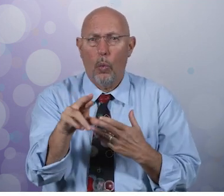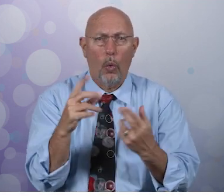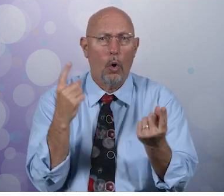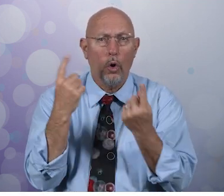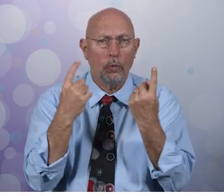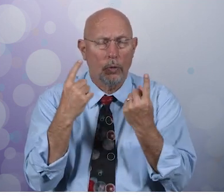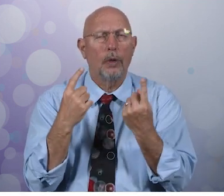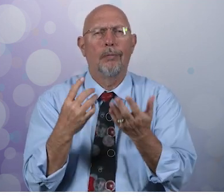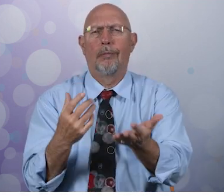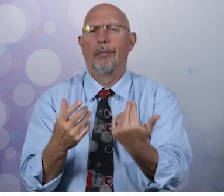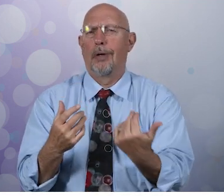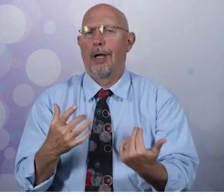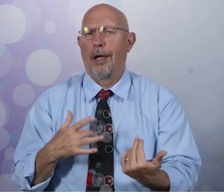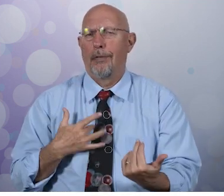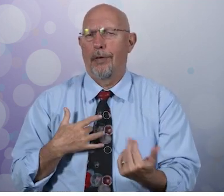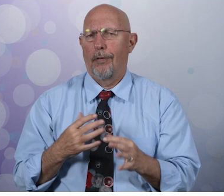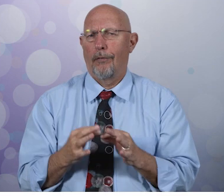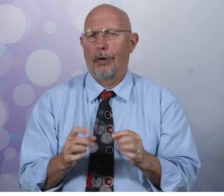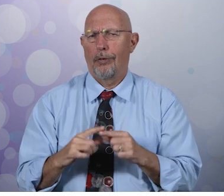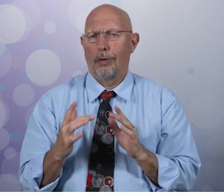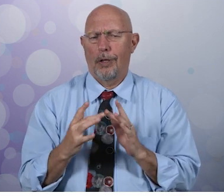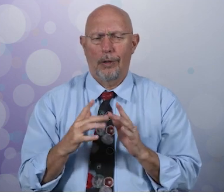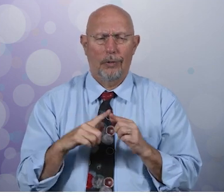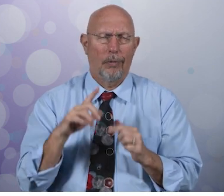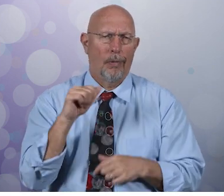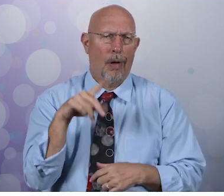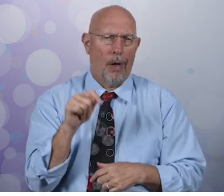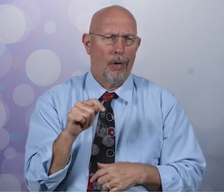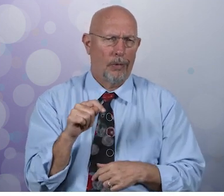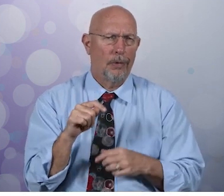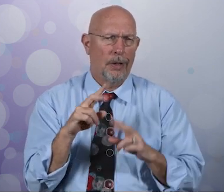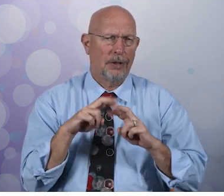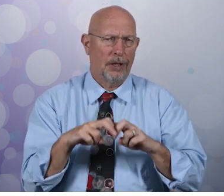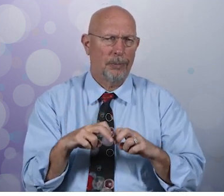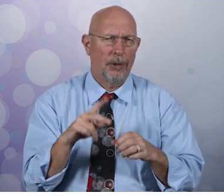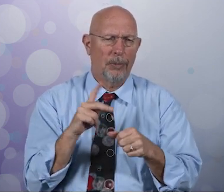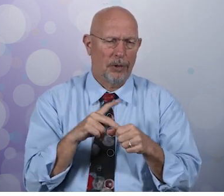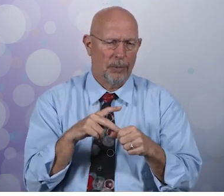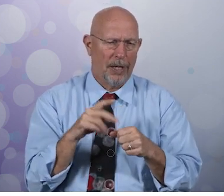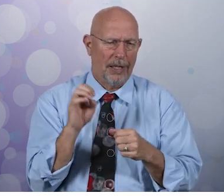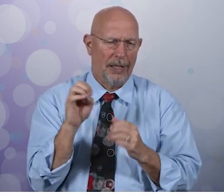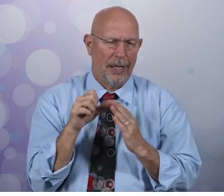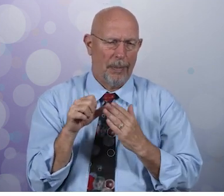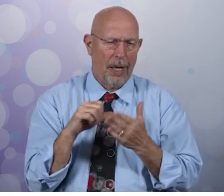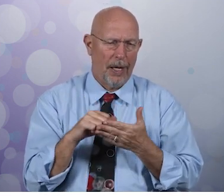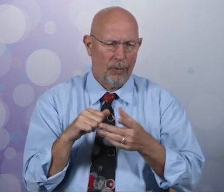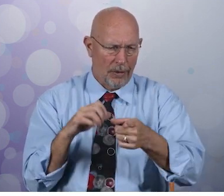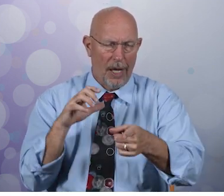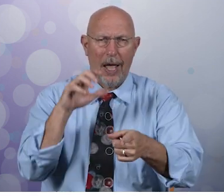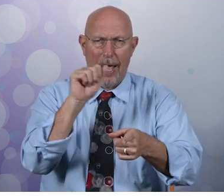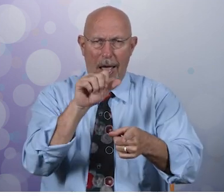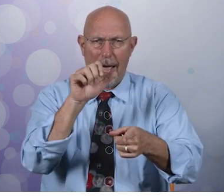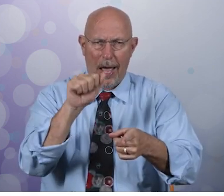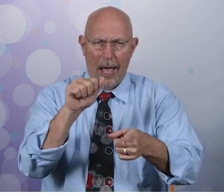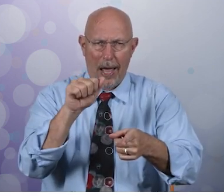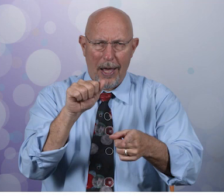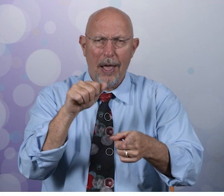please feel free to reach out to the Alternate Assessment Participation email address, which is aaparticipation@ education.ohio.gov.